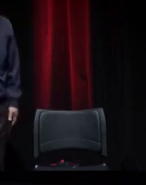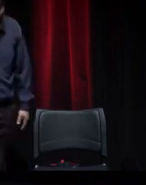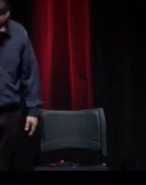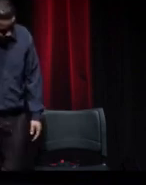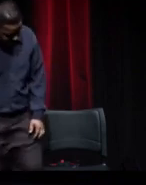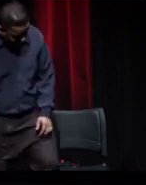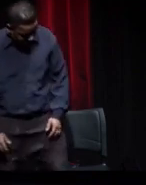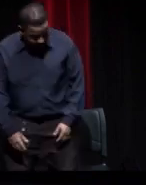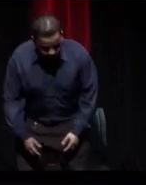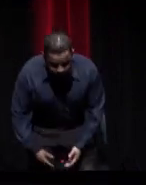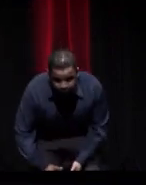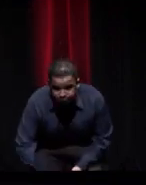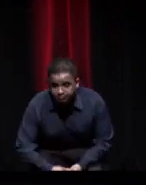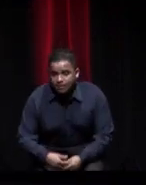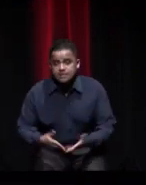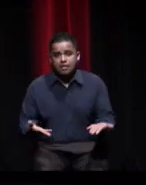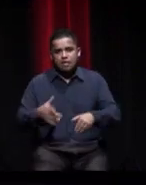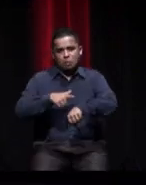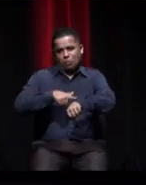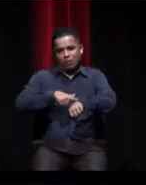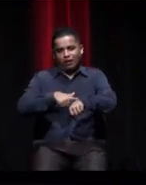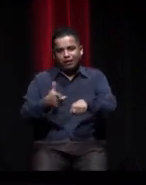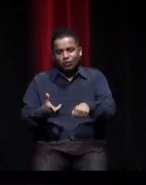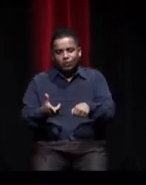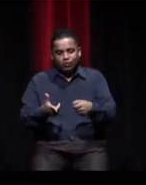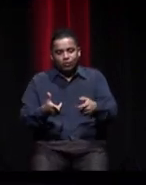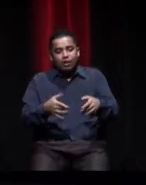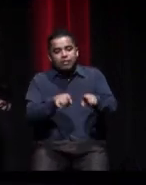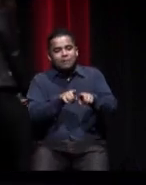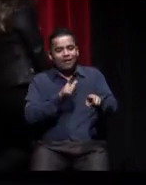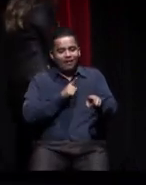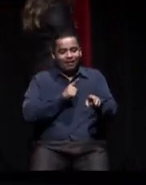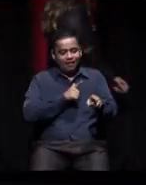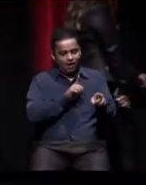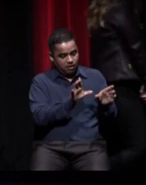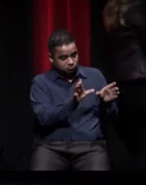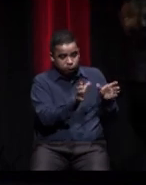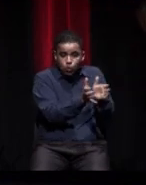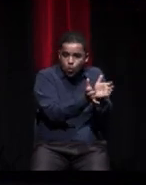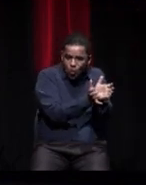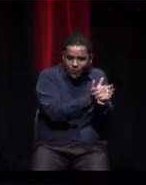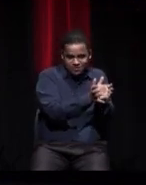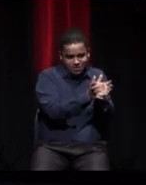In this moment, besides there being a State commission,